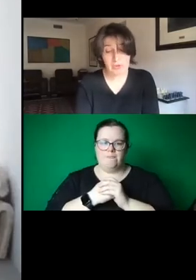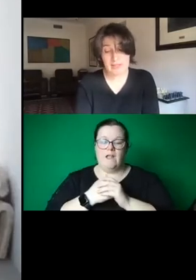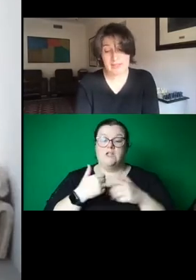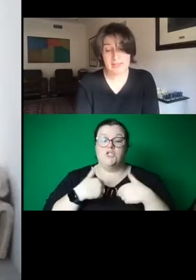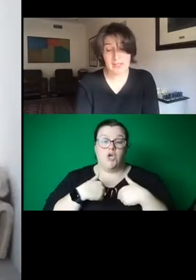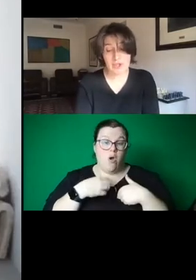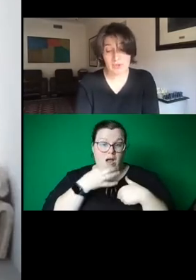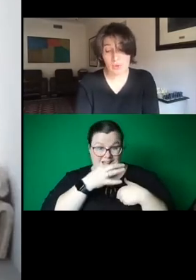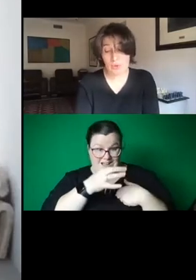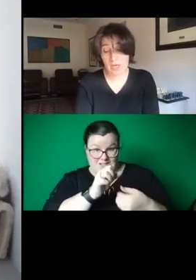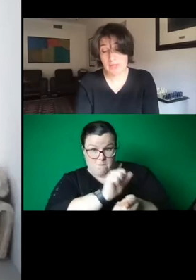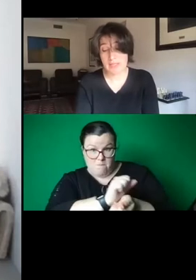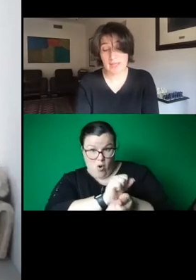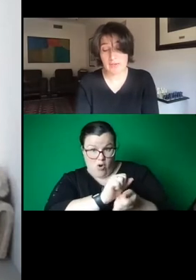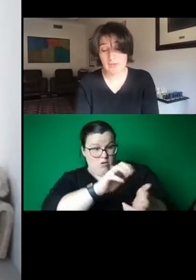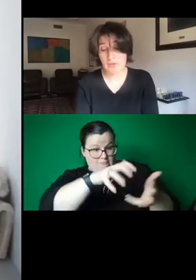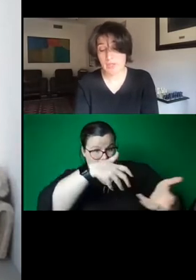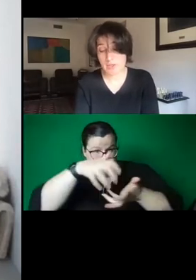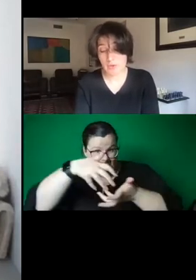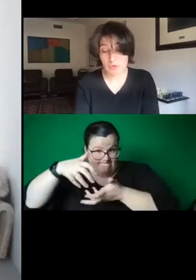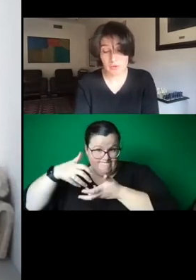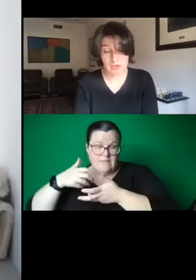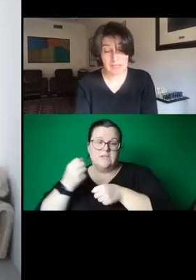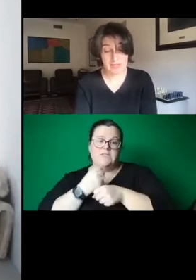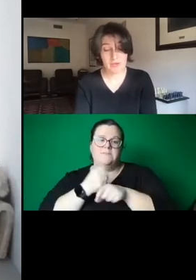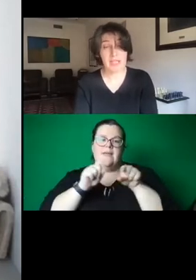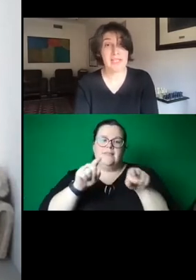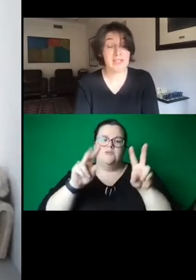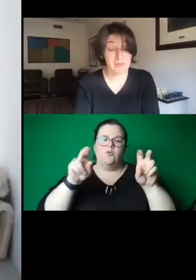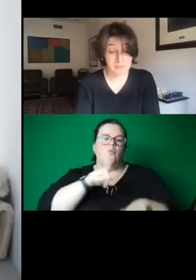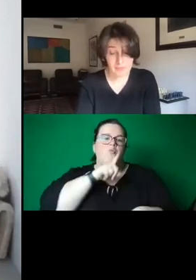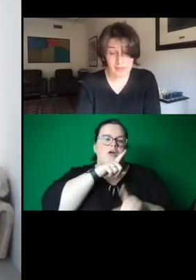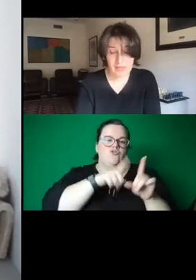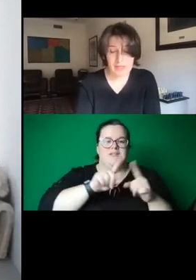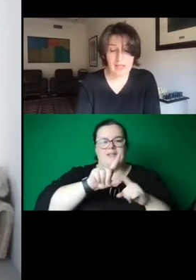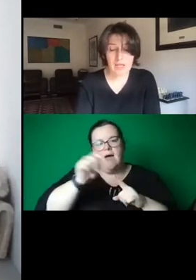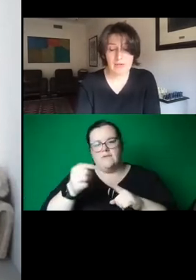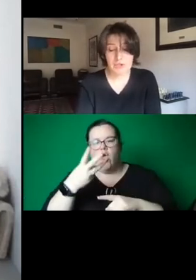installation called hundred years after thirty years on for the pedestrian emil here arrange them